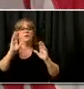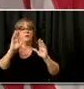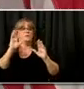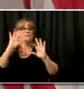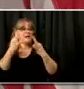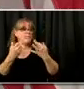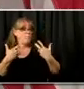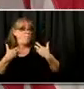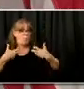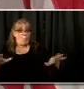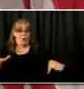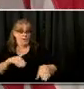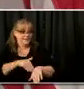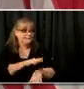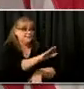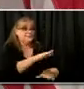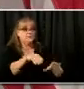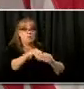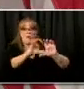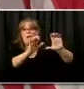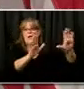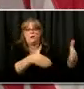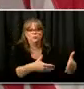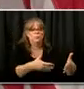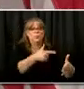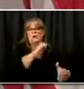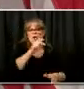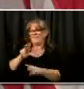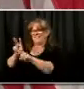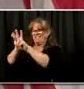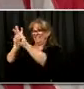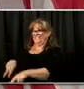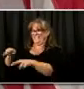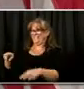be politicized, it’s to be personalized. Right. It could be grandparents raising a kid, it could be